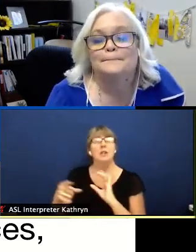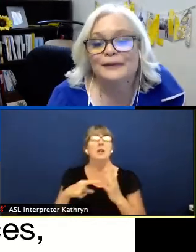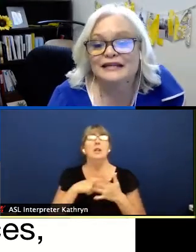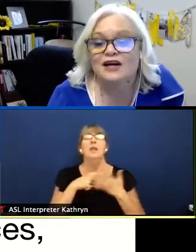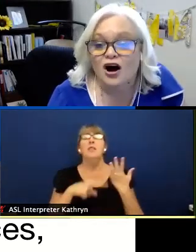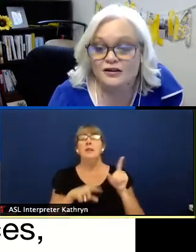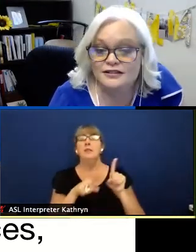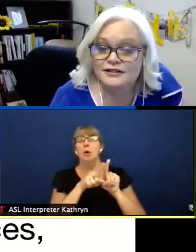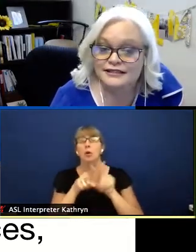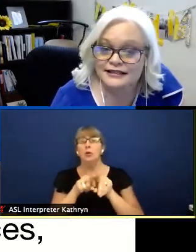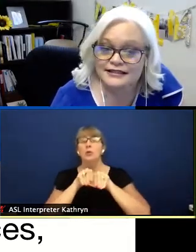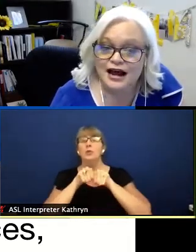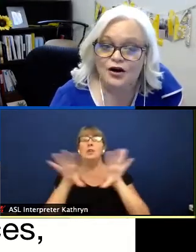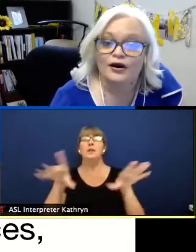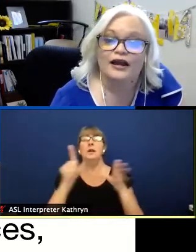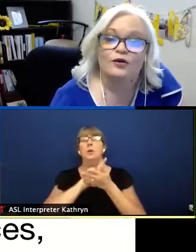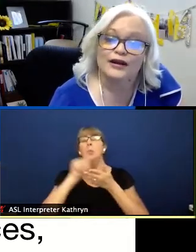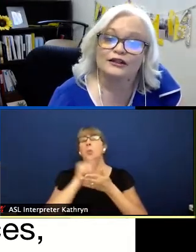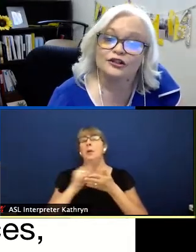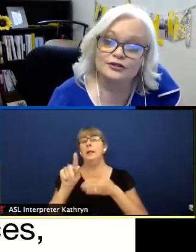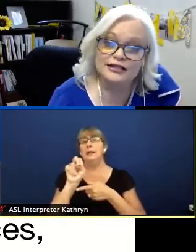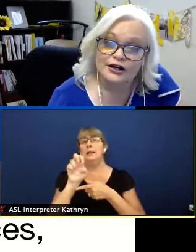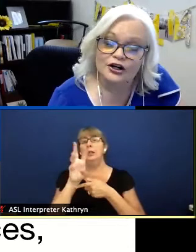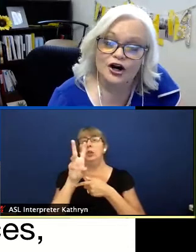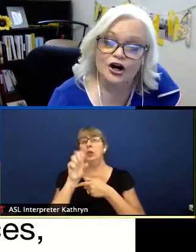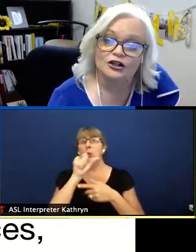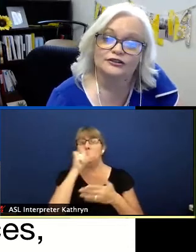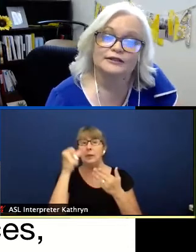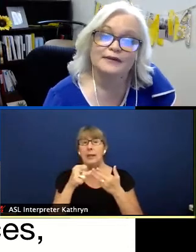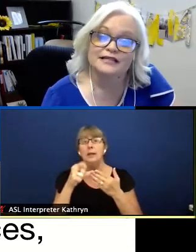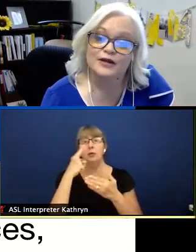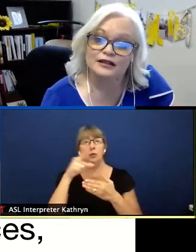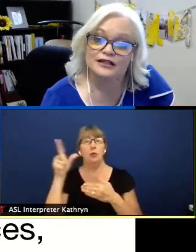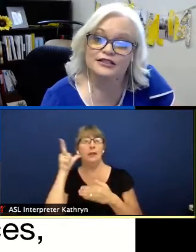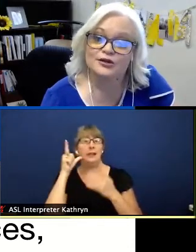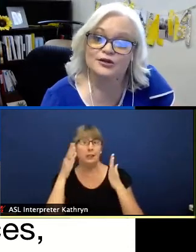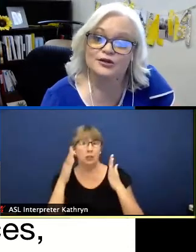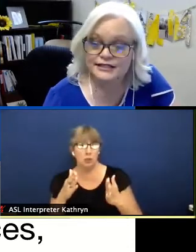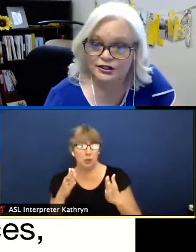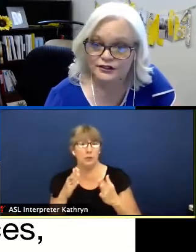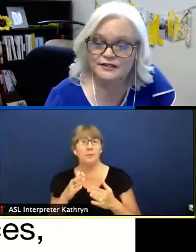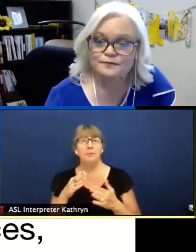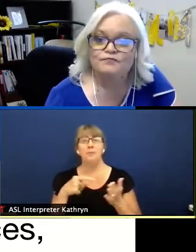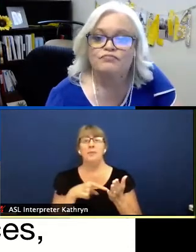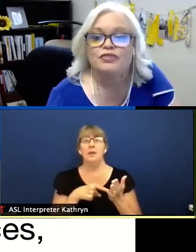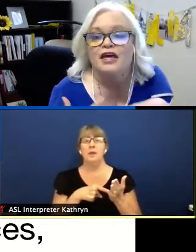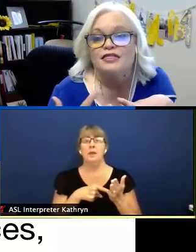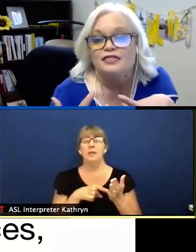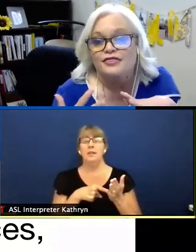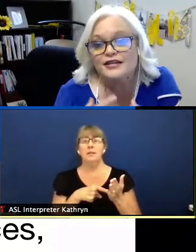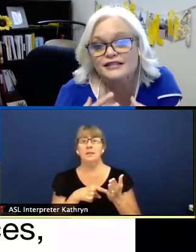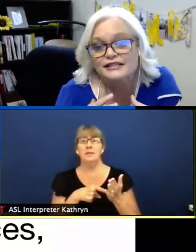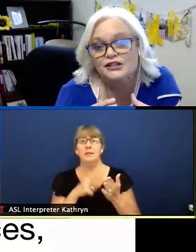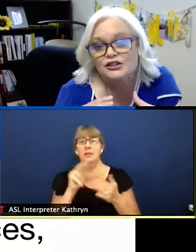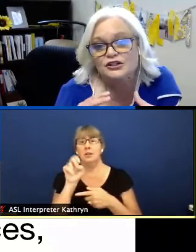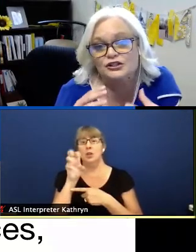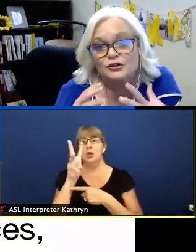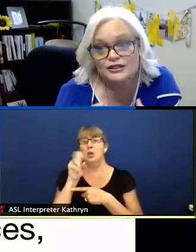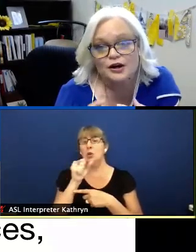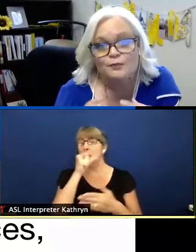BESE also sends out a weekly newsletter called the BESE weekly to our list serves. This newsletter